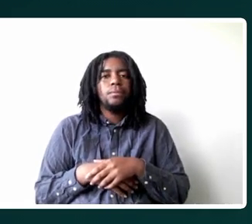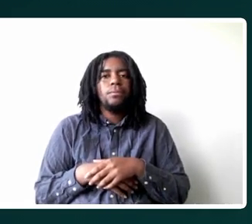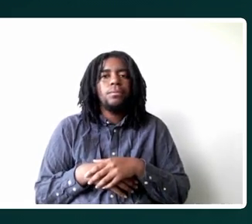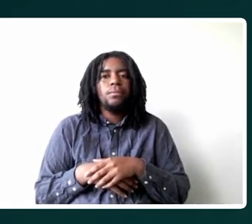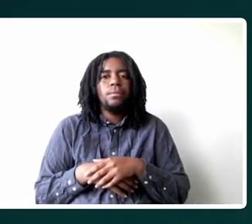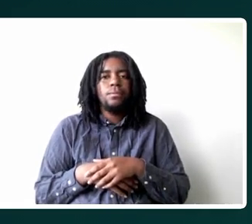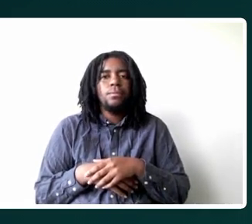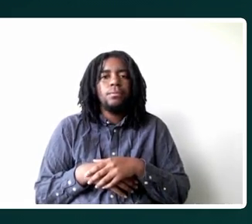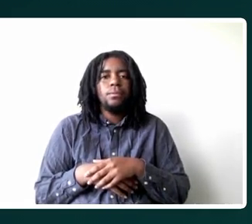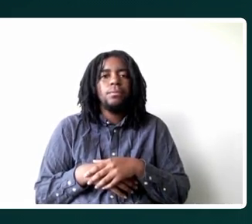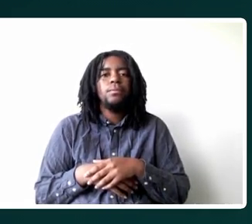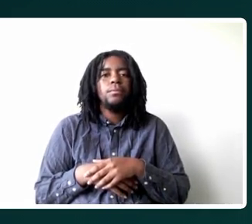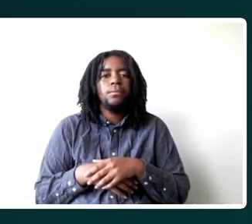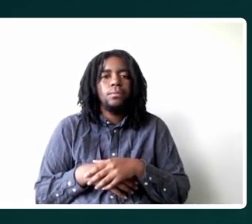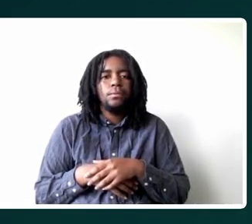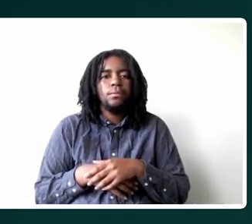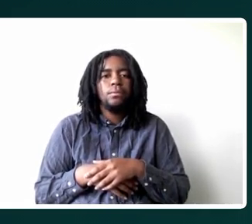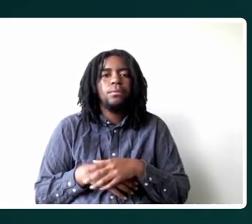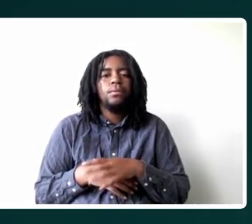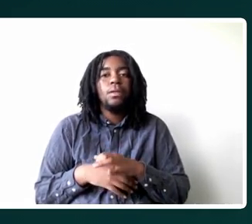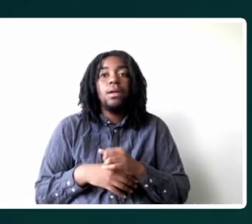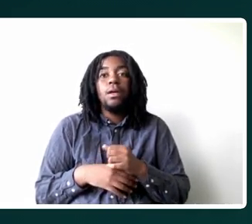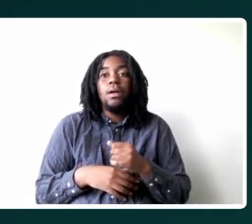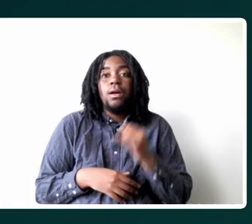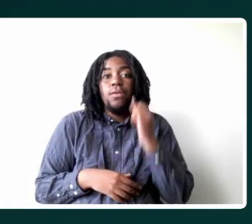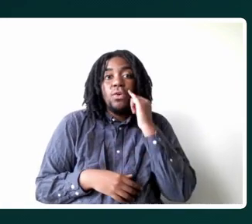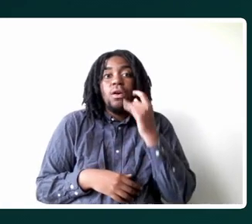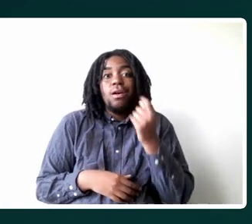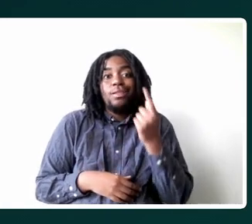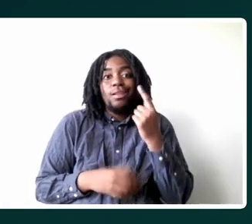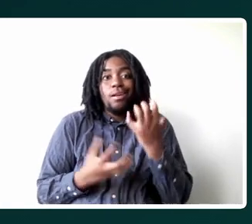you understand your audience, you also have to understand their culture. And so,